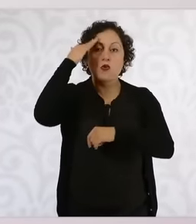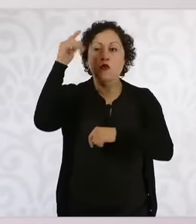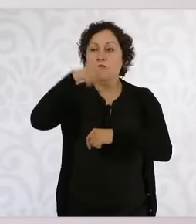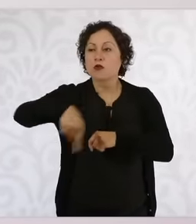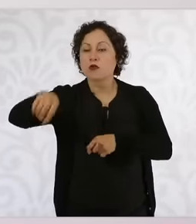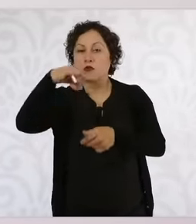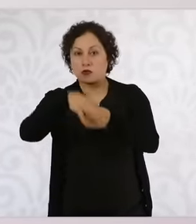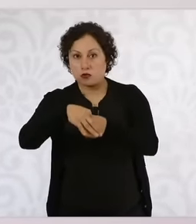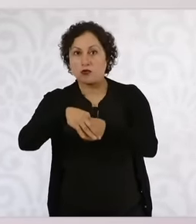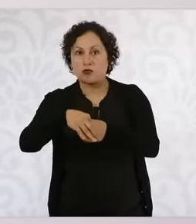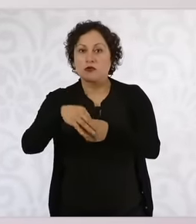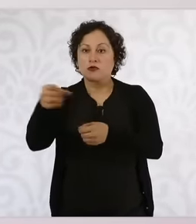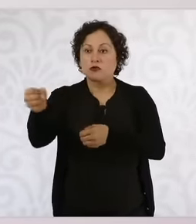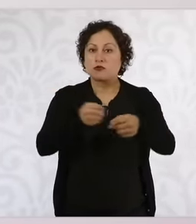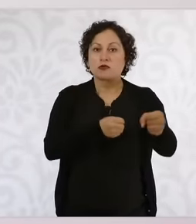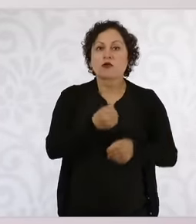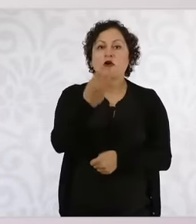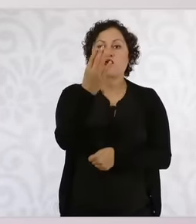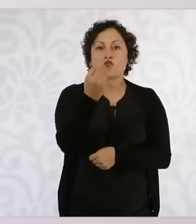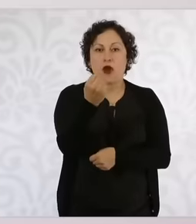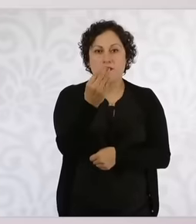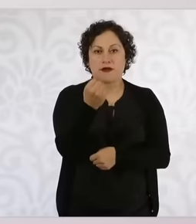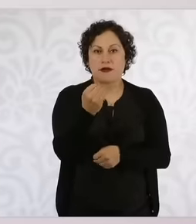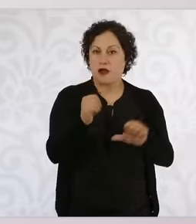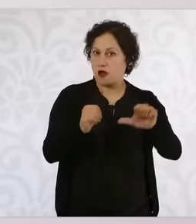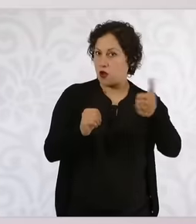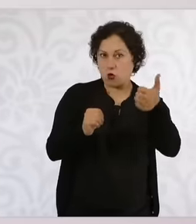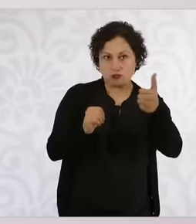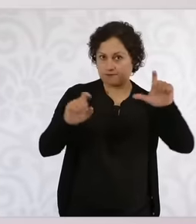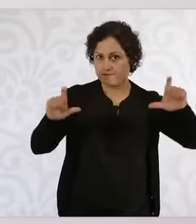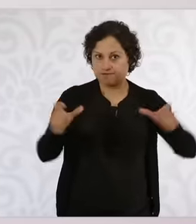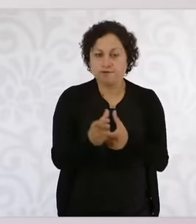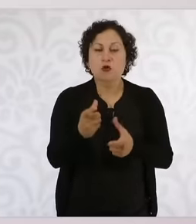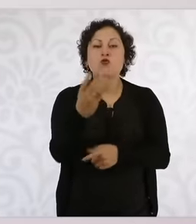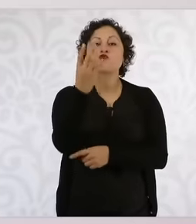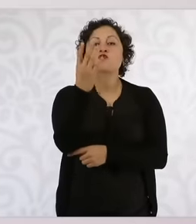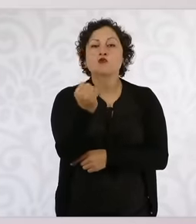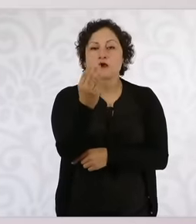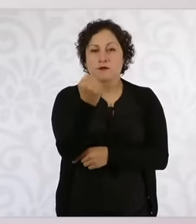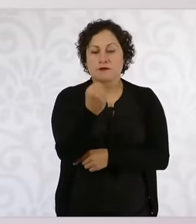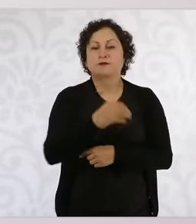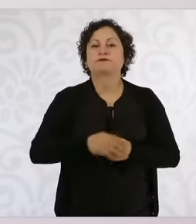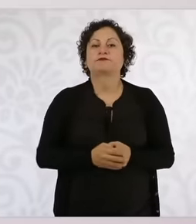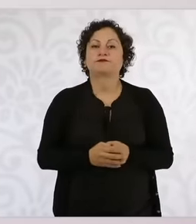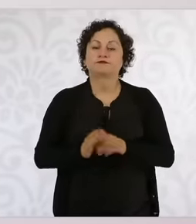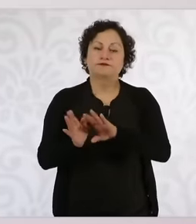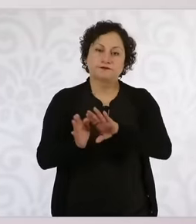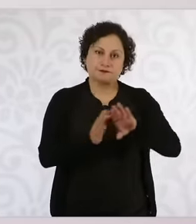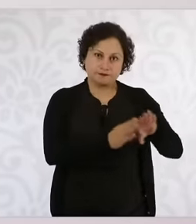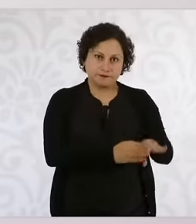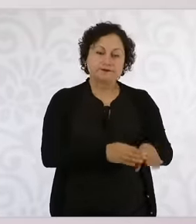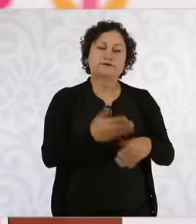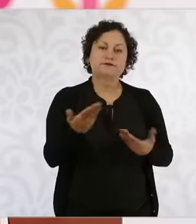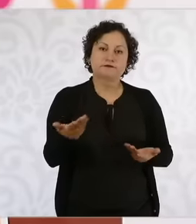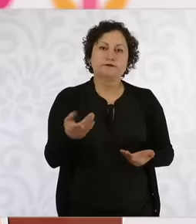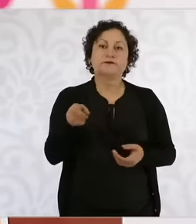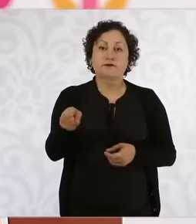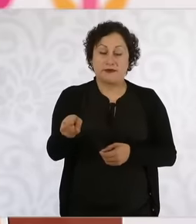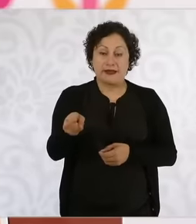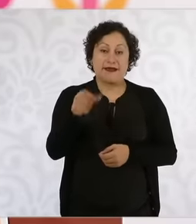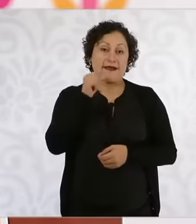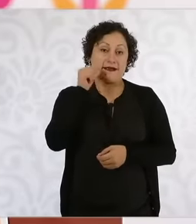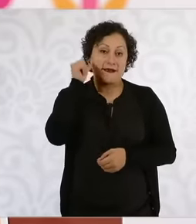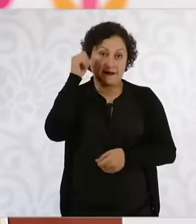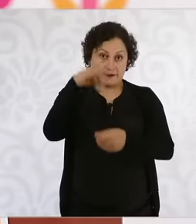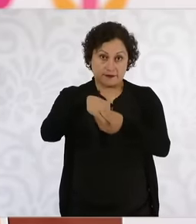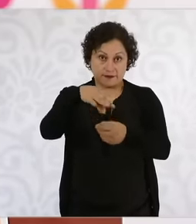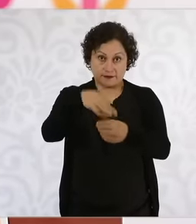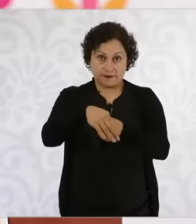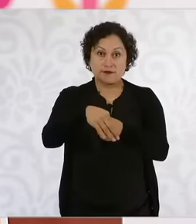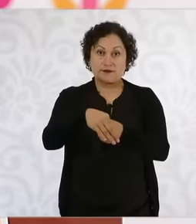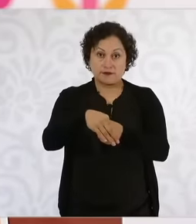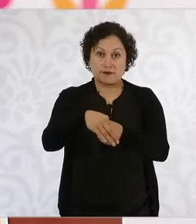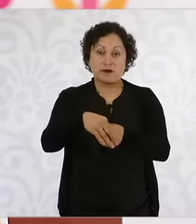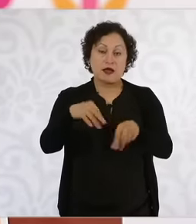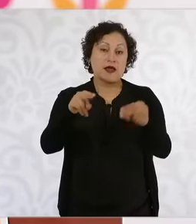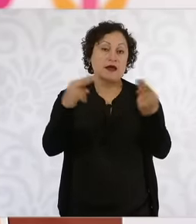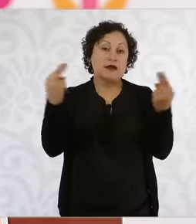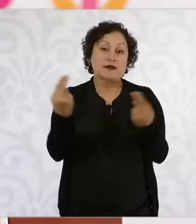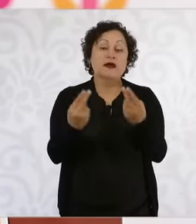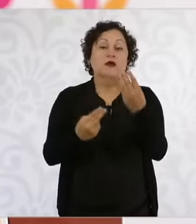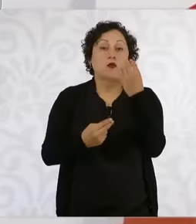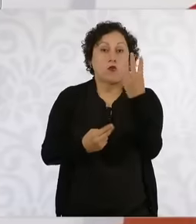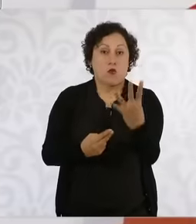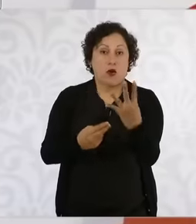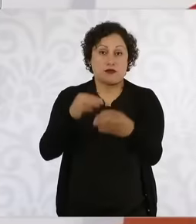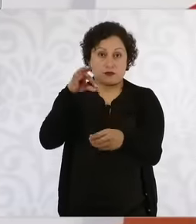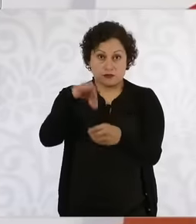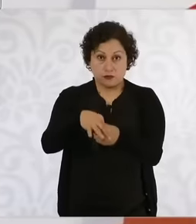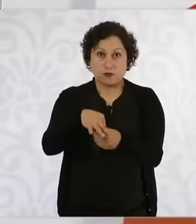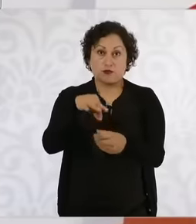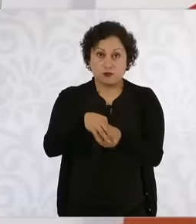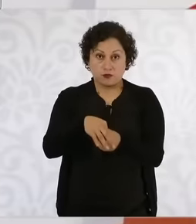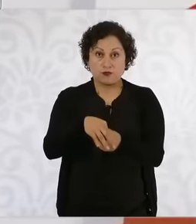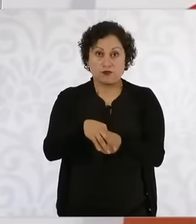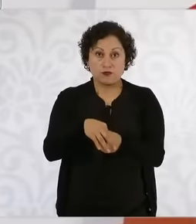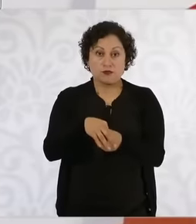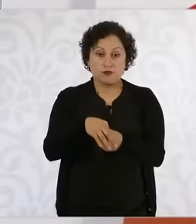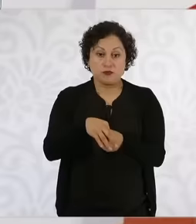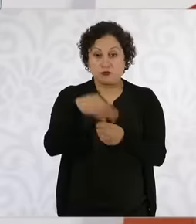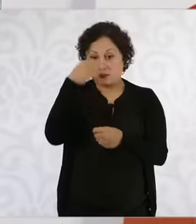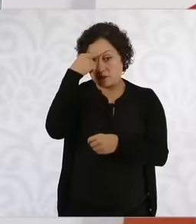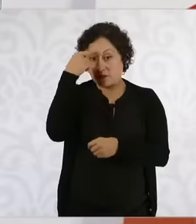two, then in the first case, in the vote, four votes were required so as not to advance to